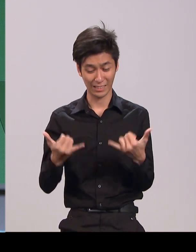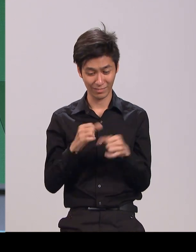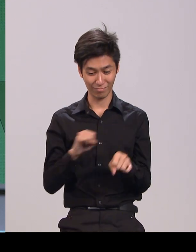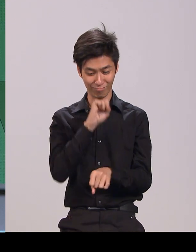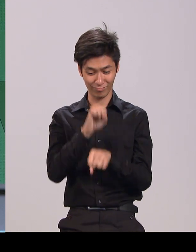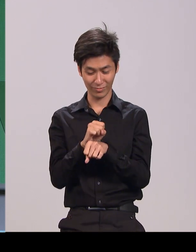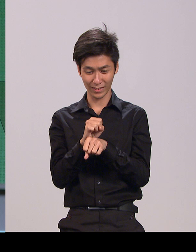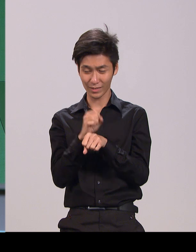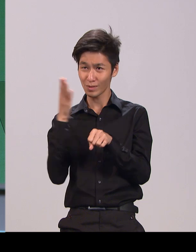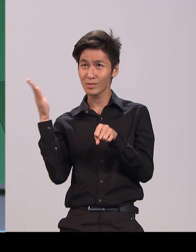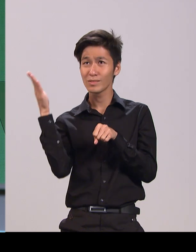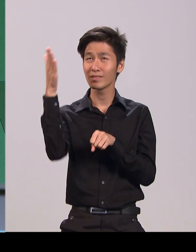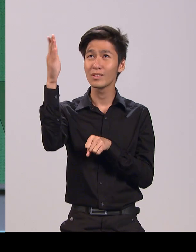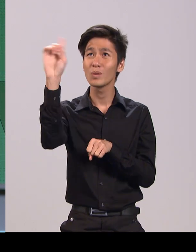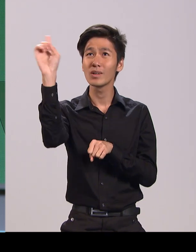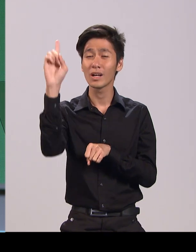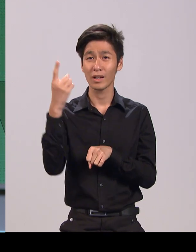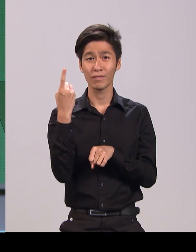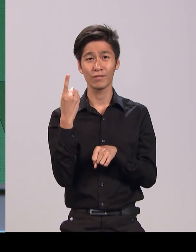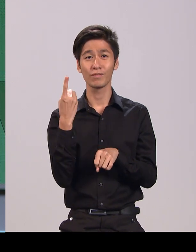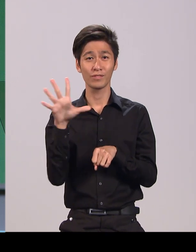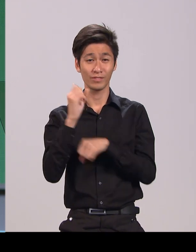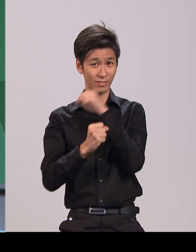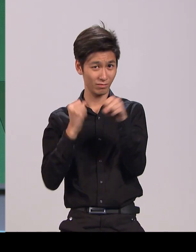Where would we go next 15 years, next 50 years?